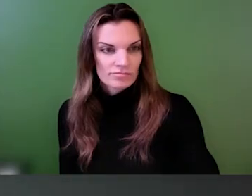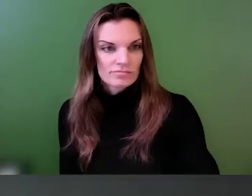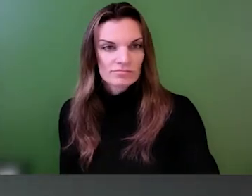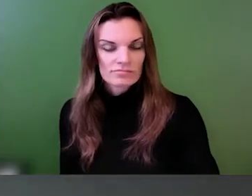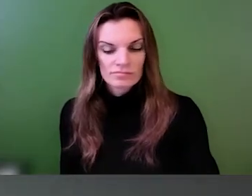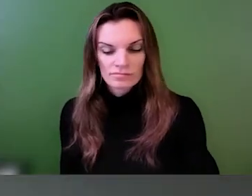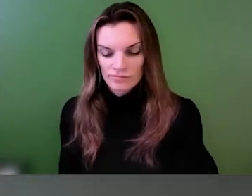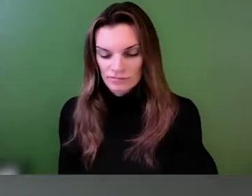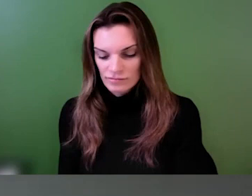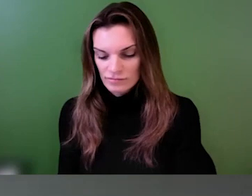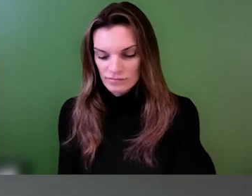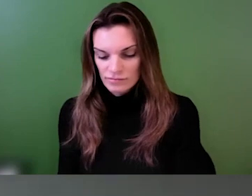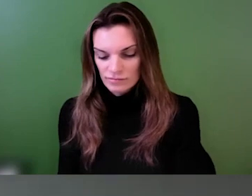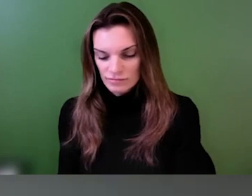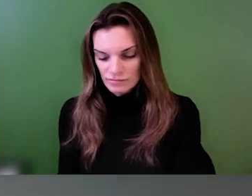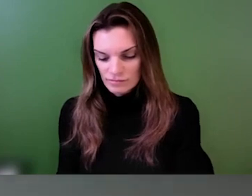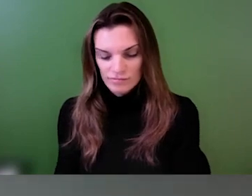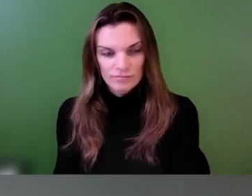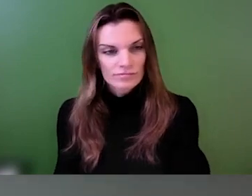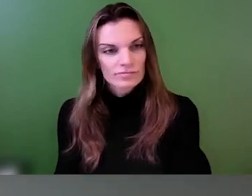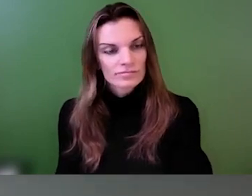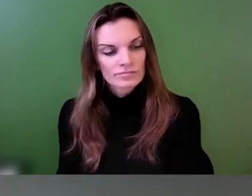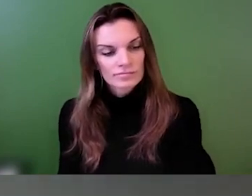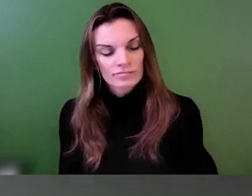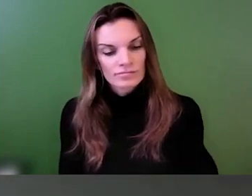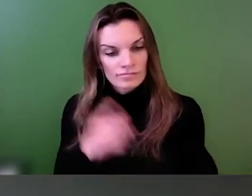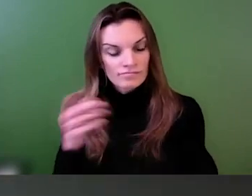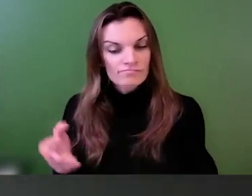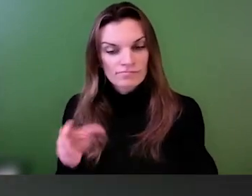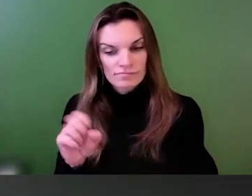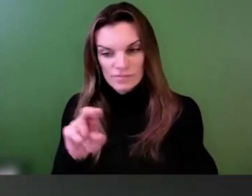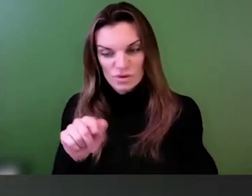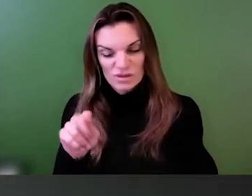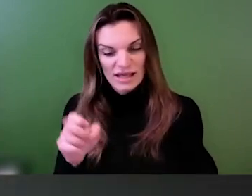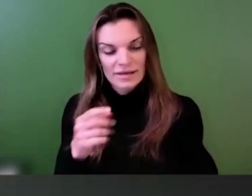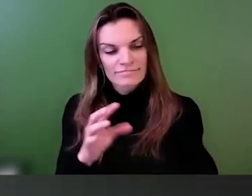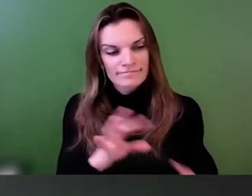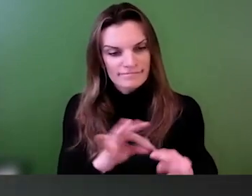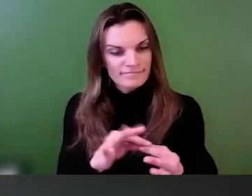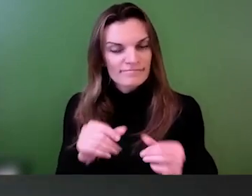question seems to be from Suzanne Ann who asks in the midst of my long COVID I also